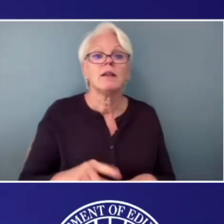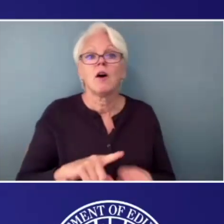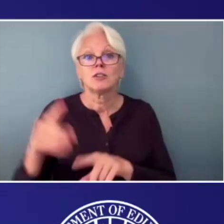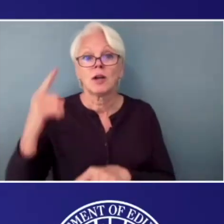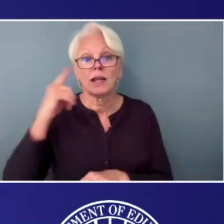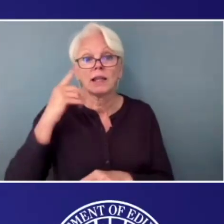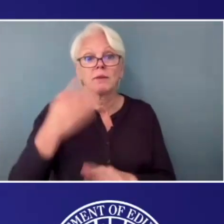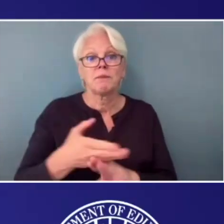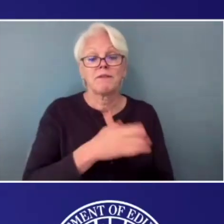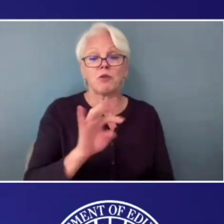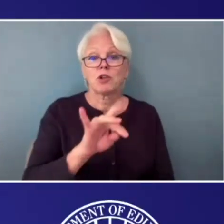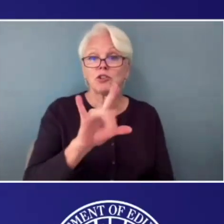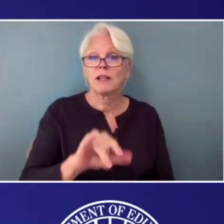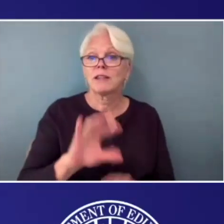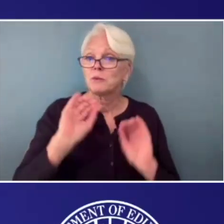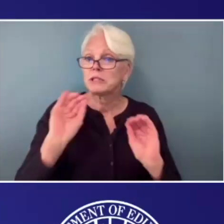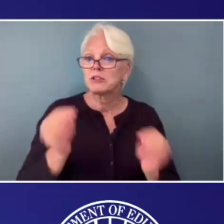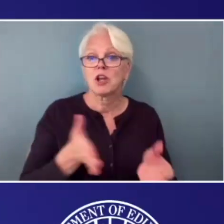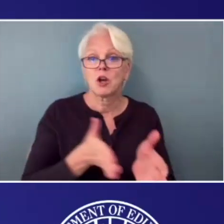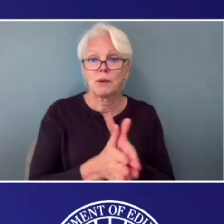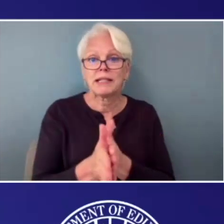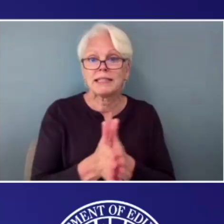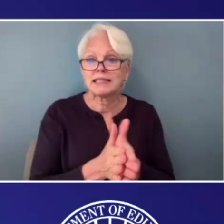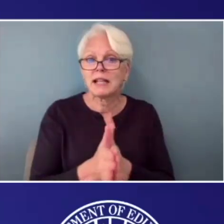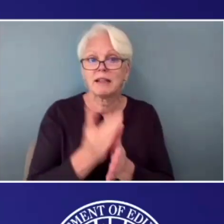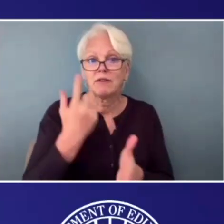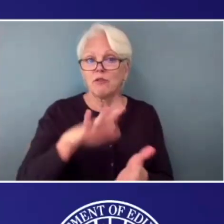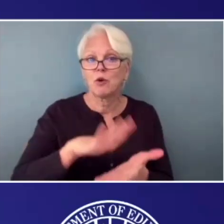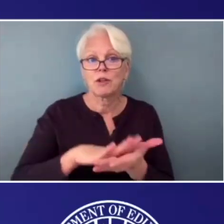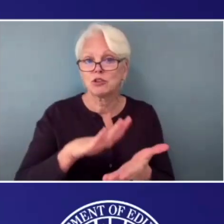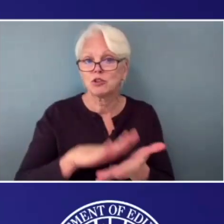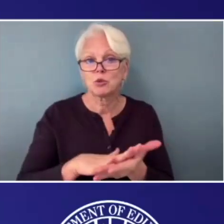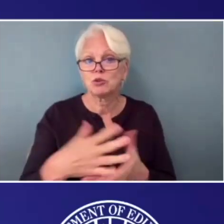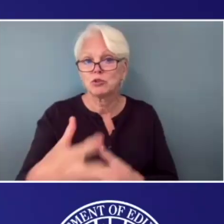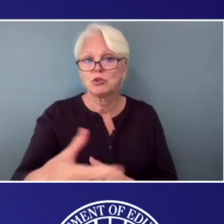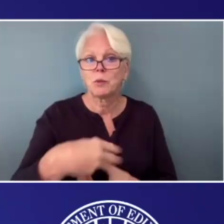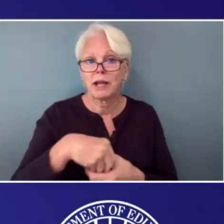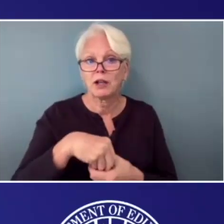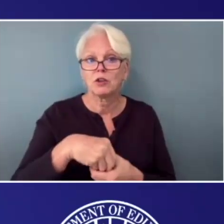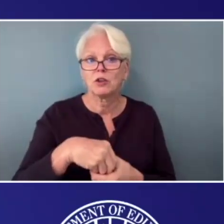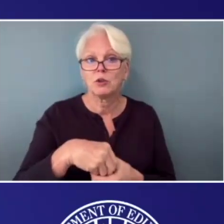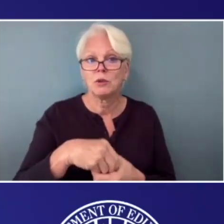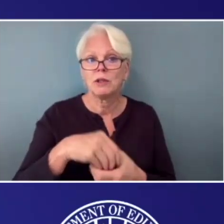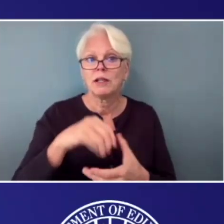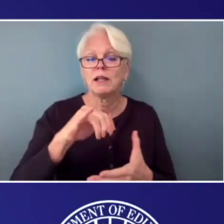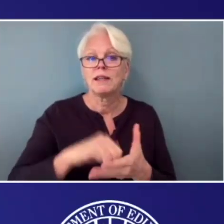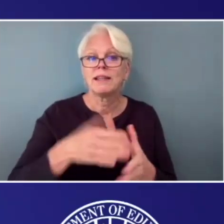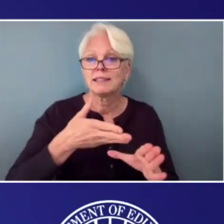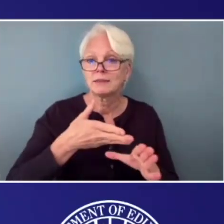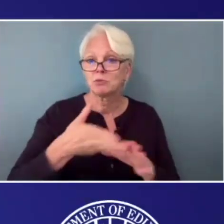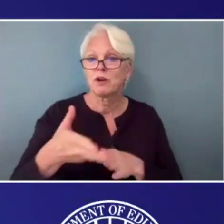there was no incentive for the schools to include this professional language in their